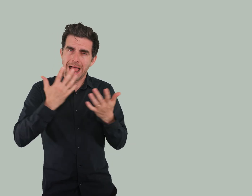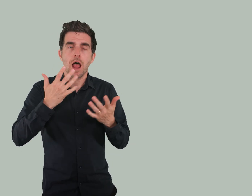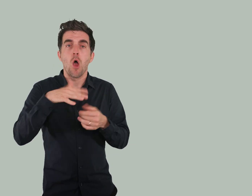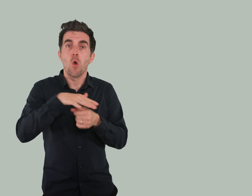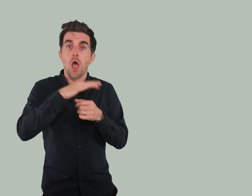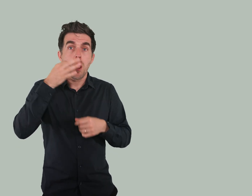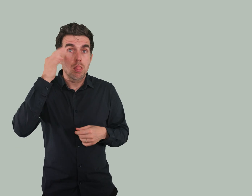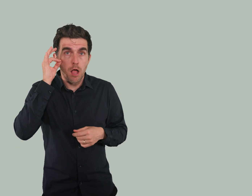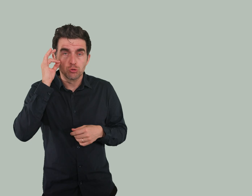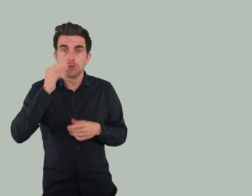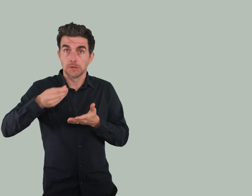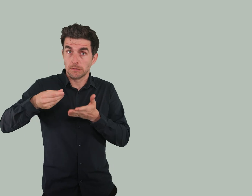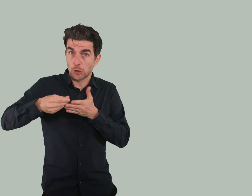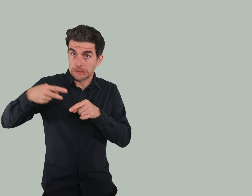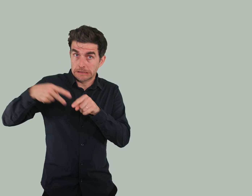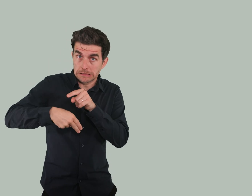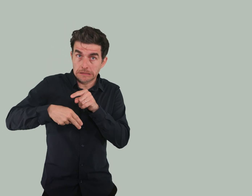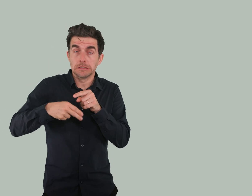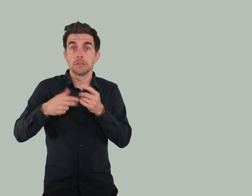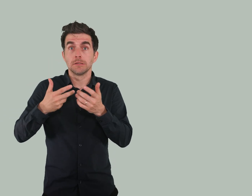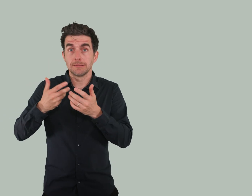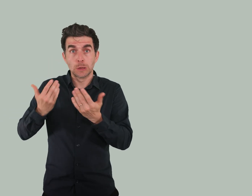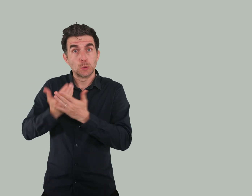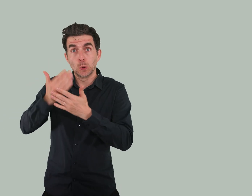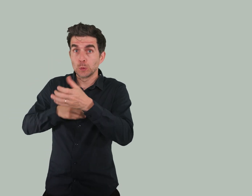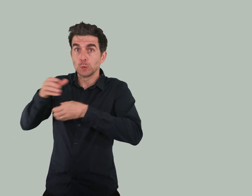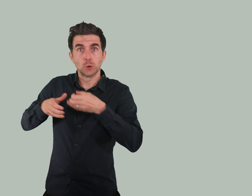In many local authorities, budget cuts and recruitment freezes